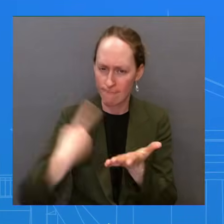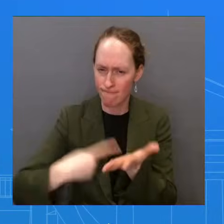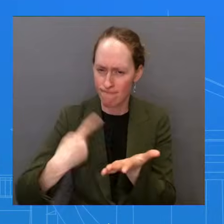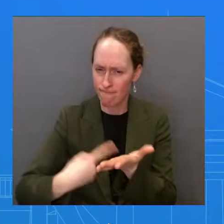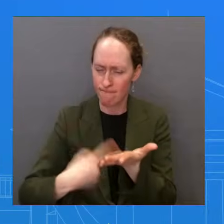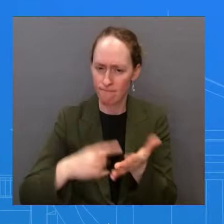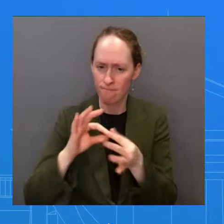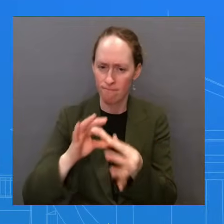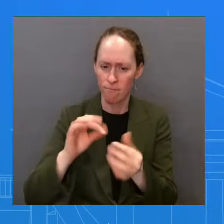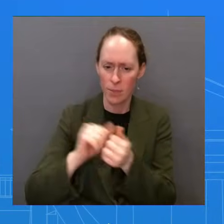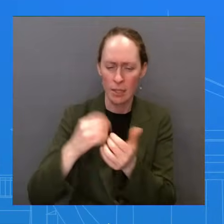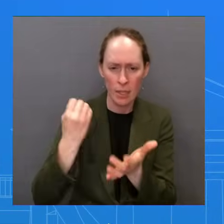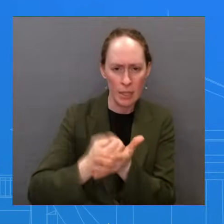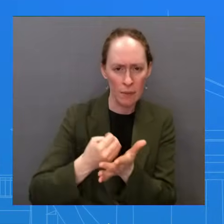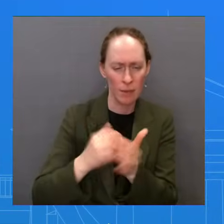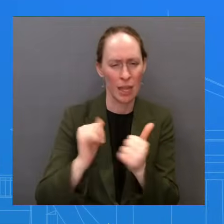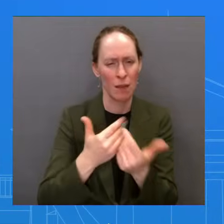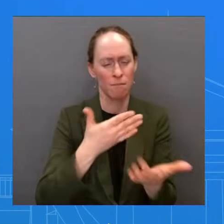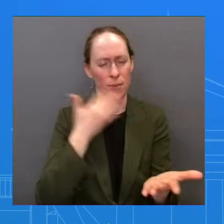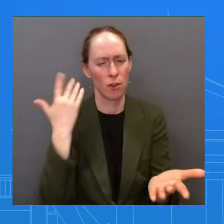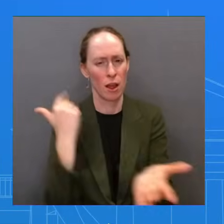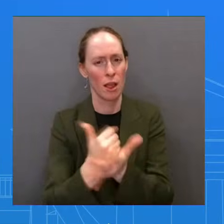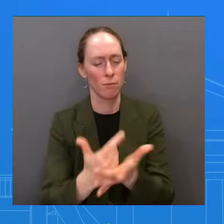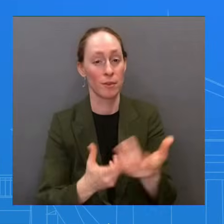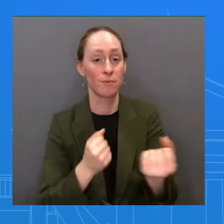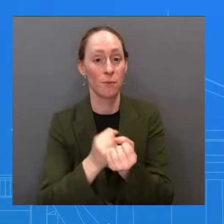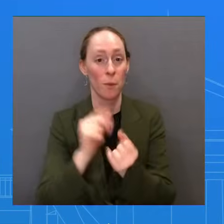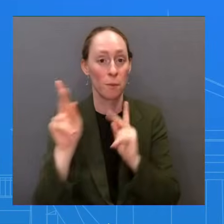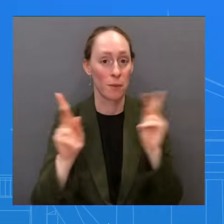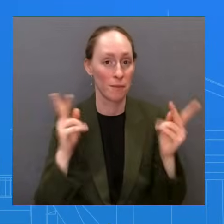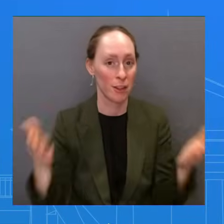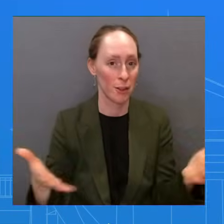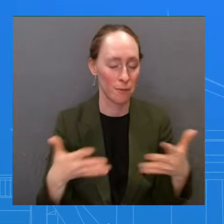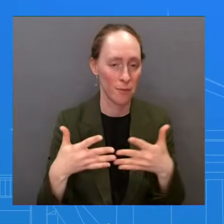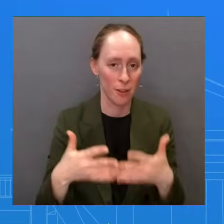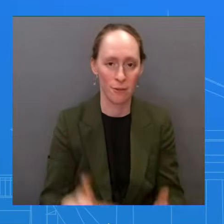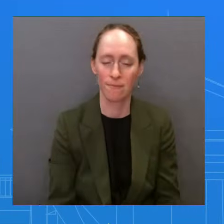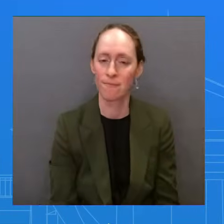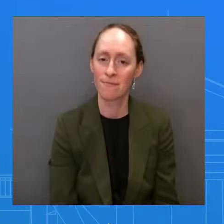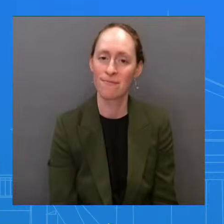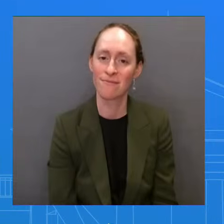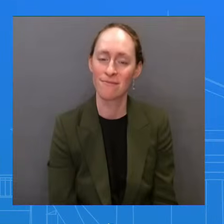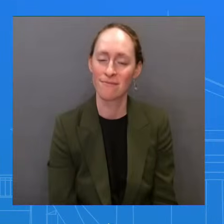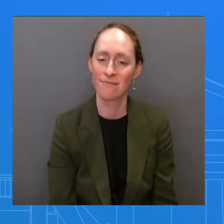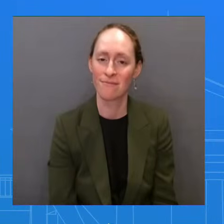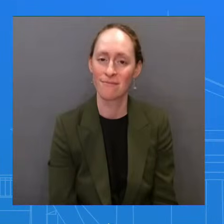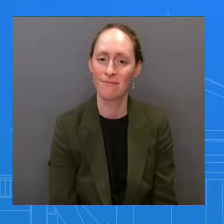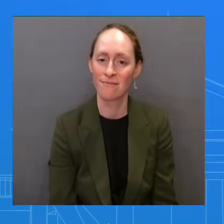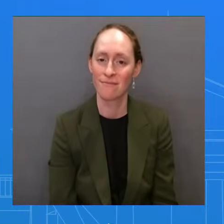The Press: Thanks, Karine. Ms. Jean-Pierre: Go ahead. The Press: Thanks, Karine. I wonder if the President would support a short-term extension to the debt limit